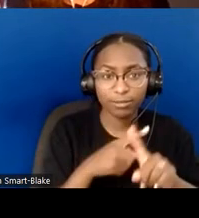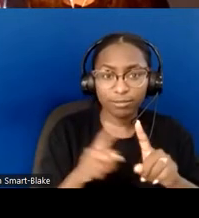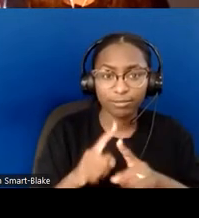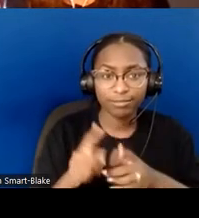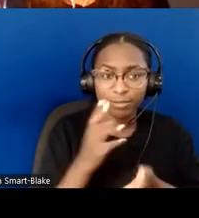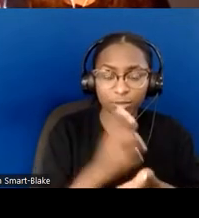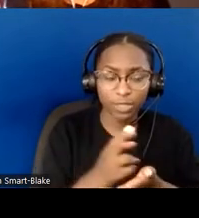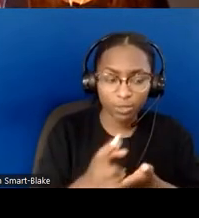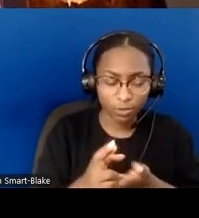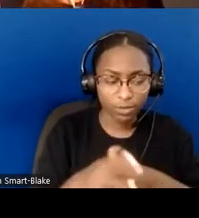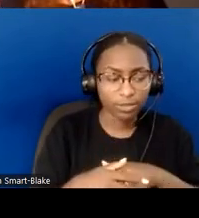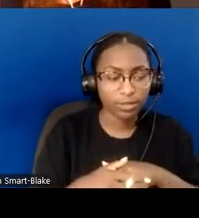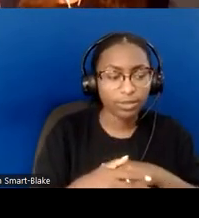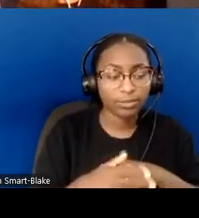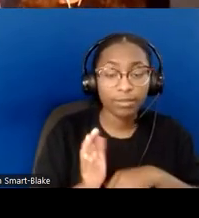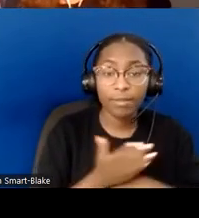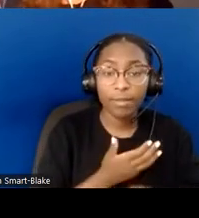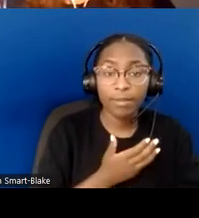Our website is umcdmc.org,